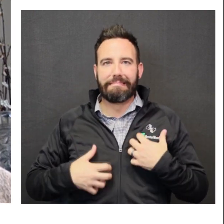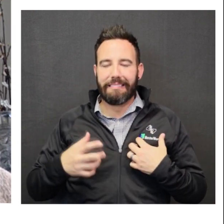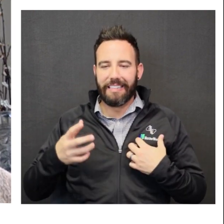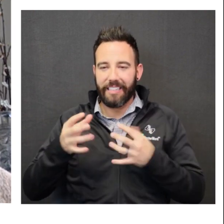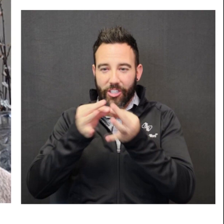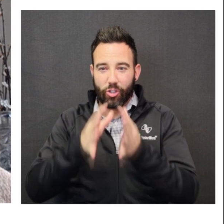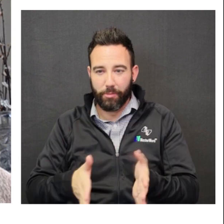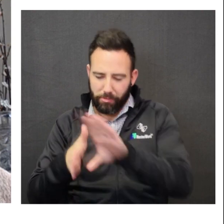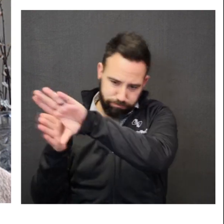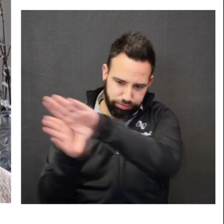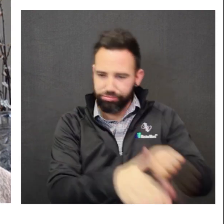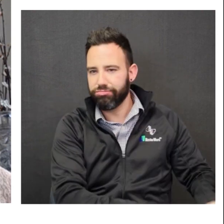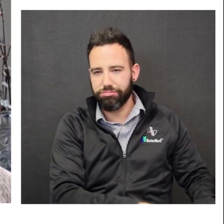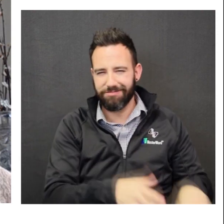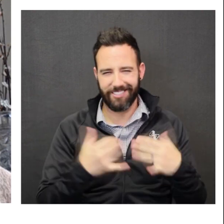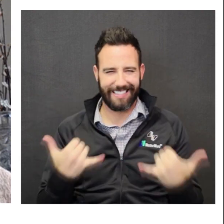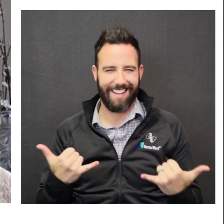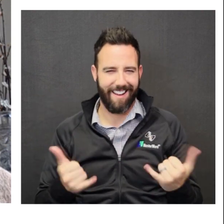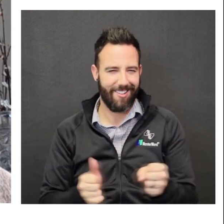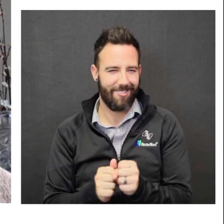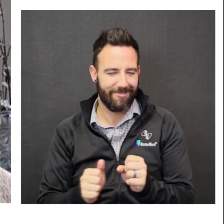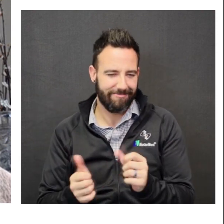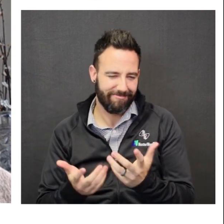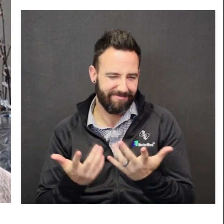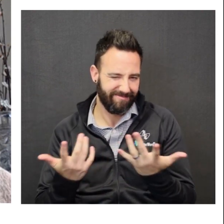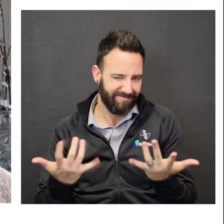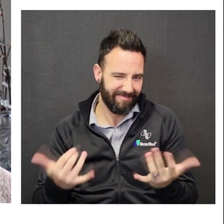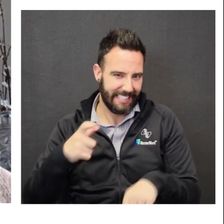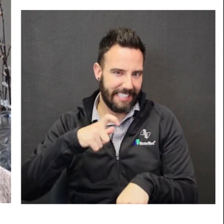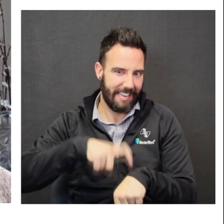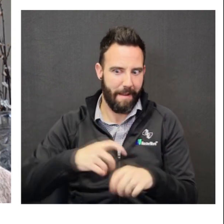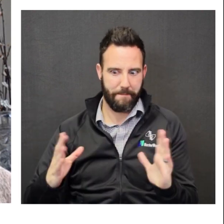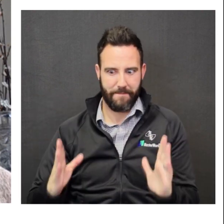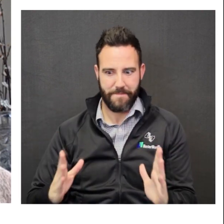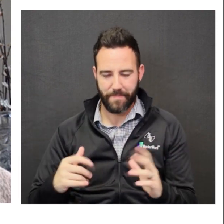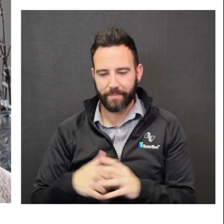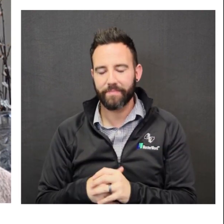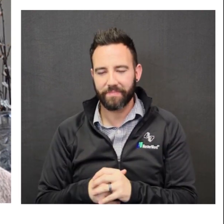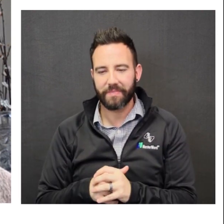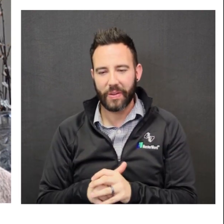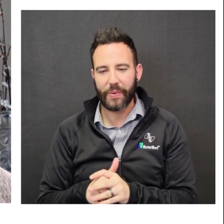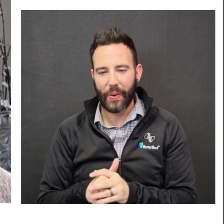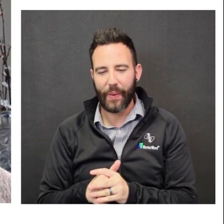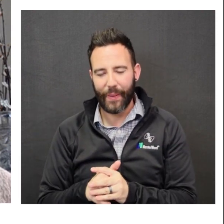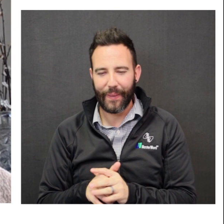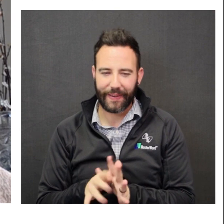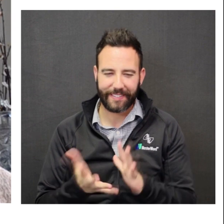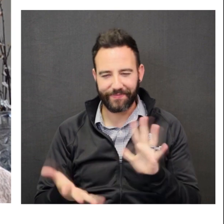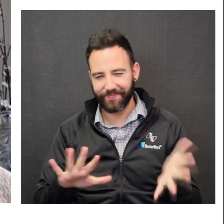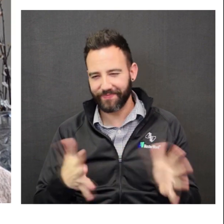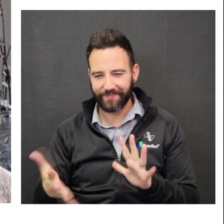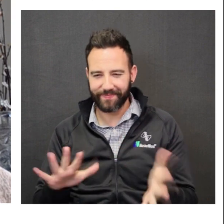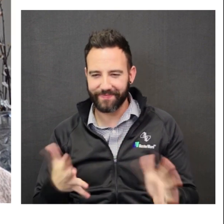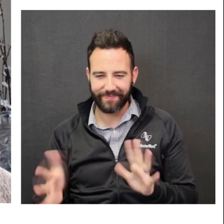be so increased during this time. And I think that part of what we're seeing happen in the country is, is kind